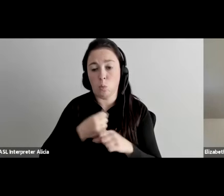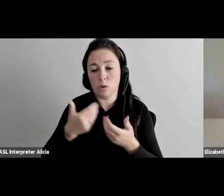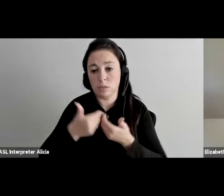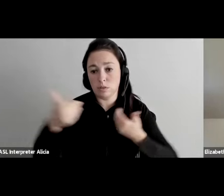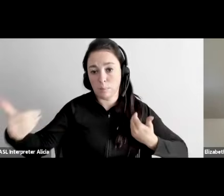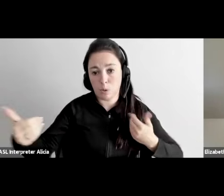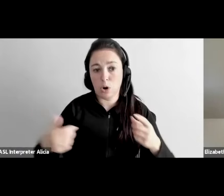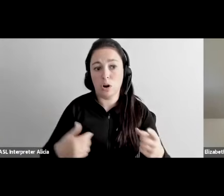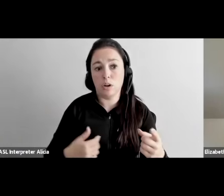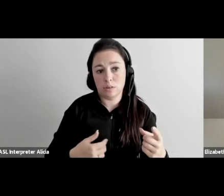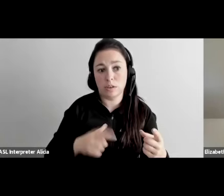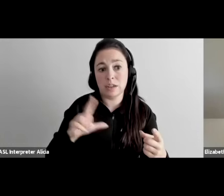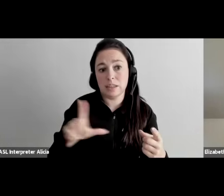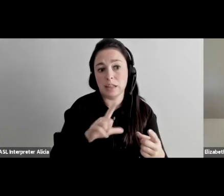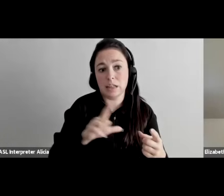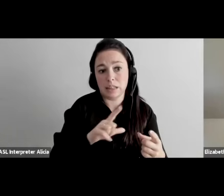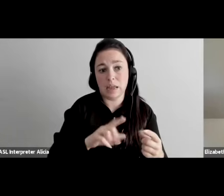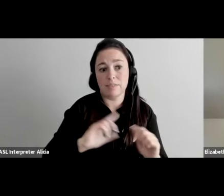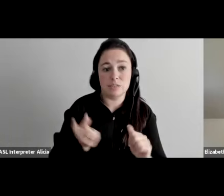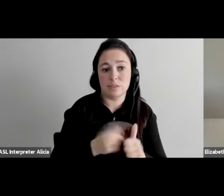and one on the right is a week after his first